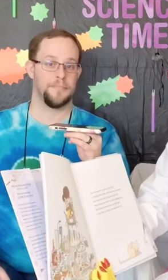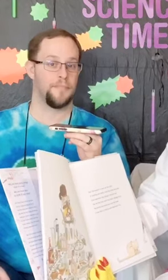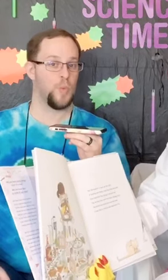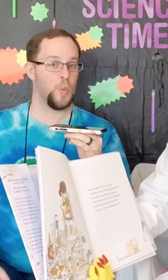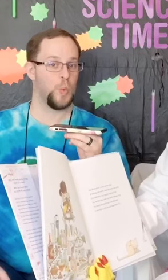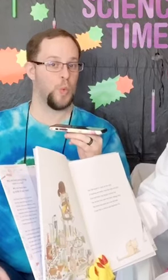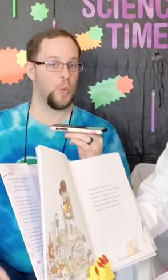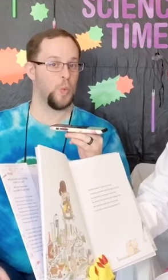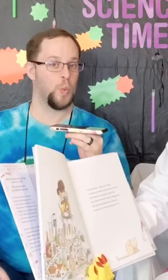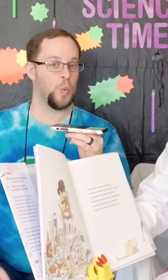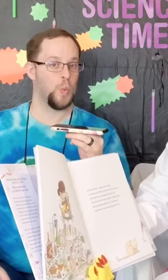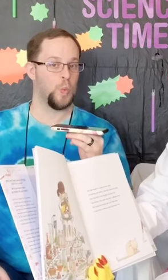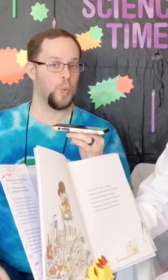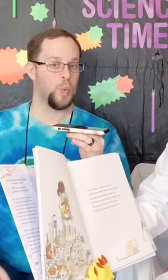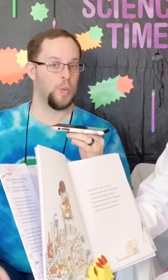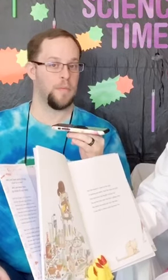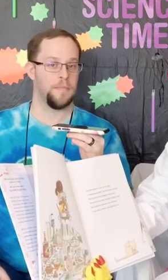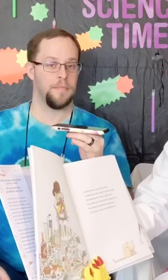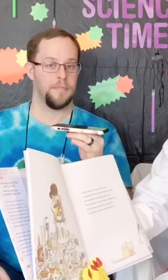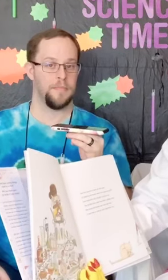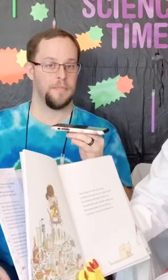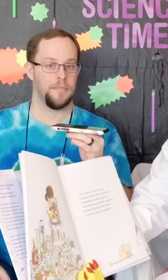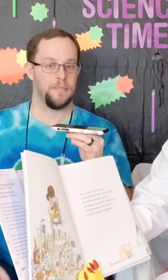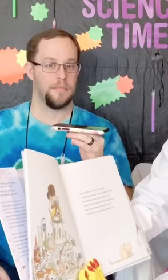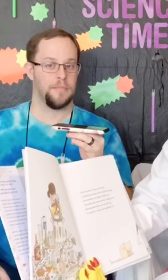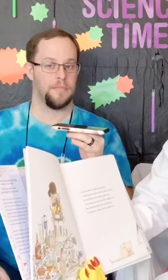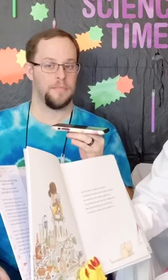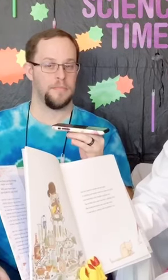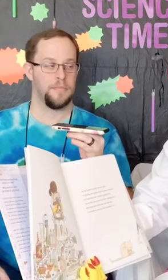Ada thought could be true: the terrible stink